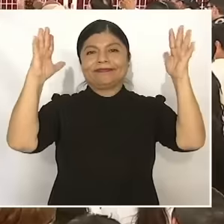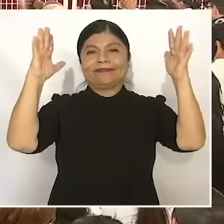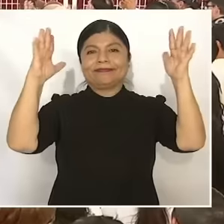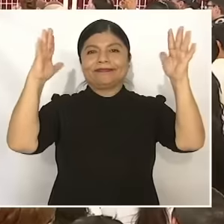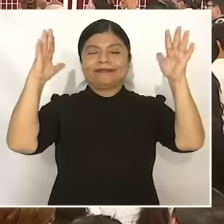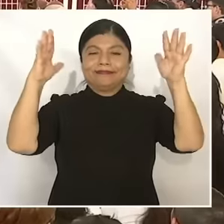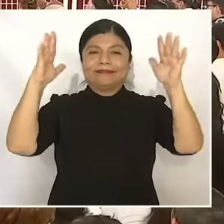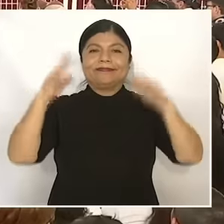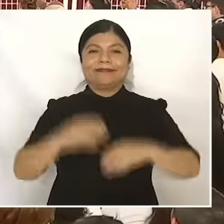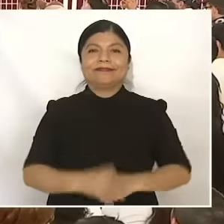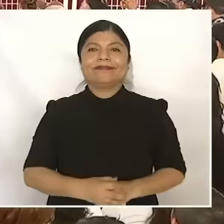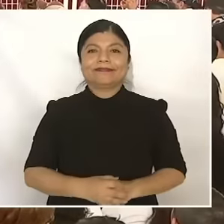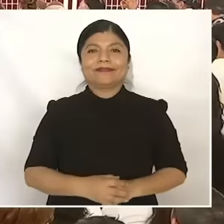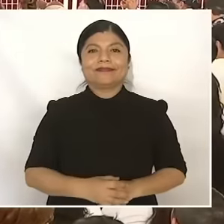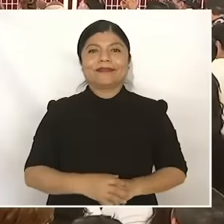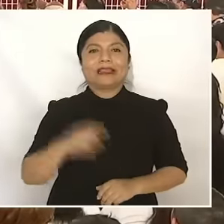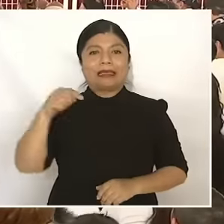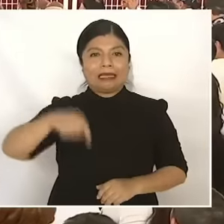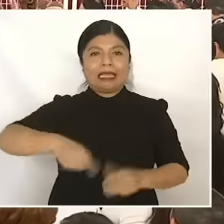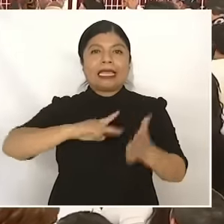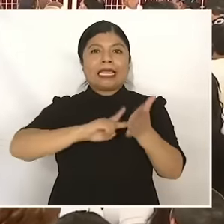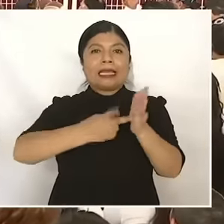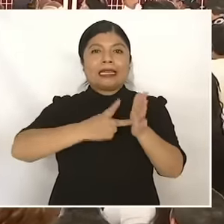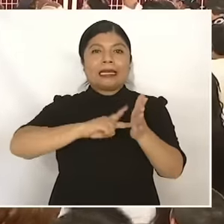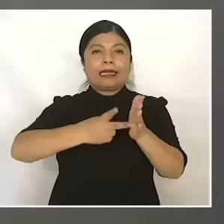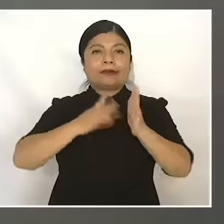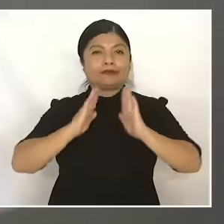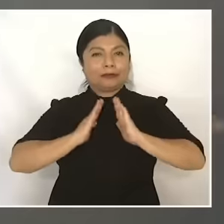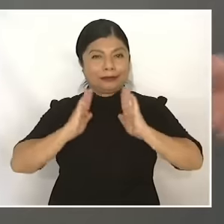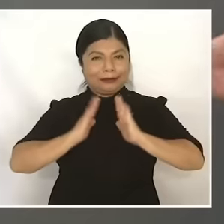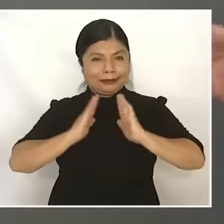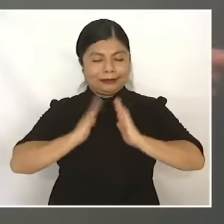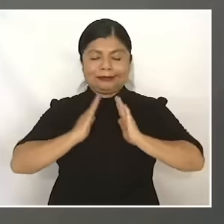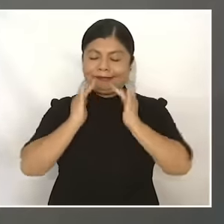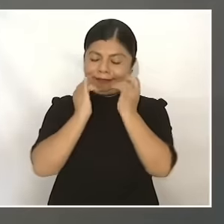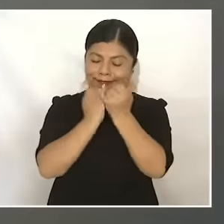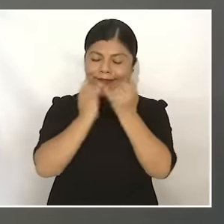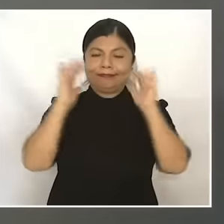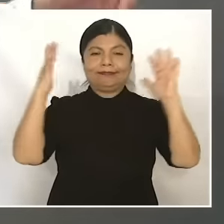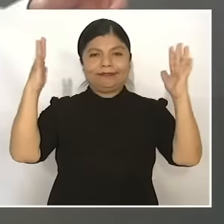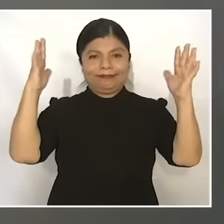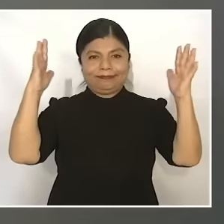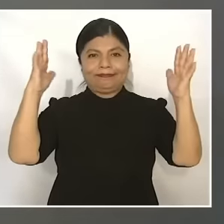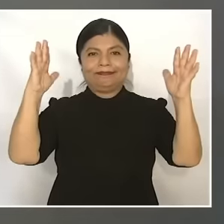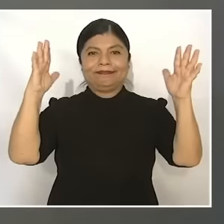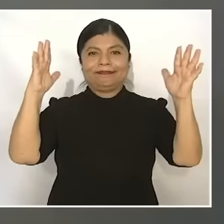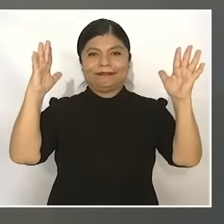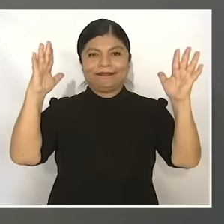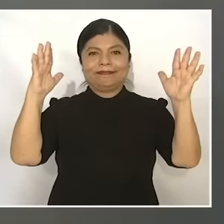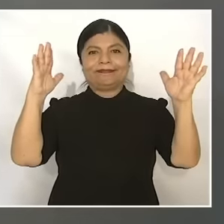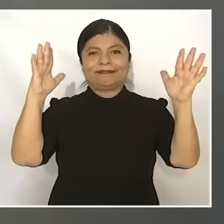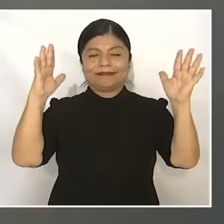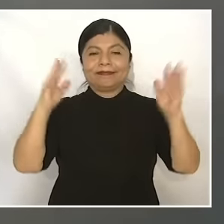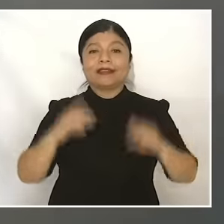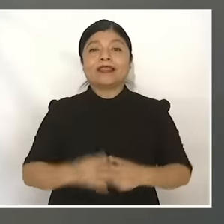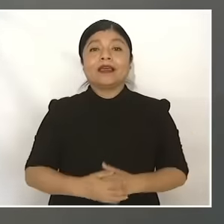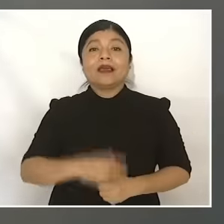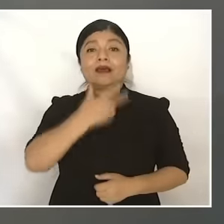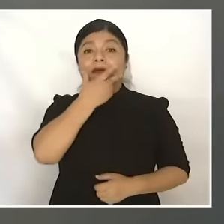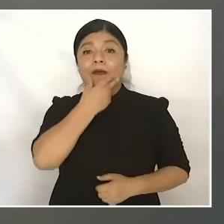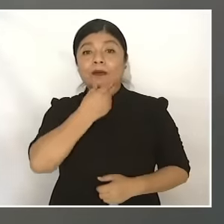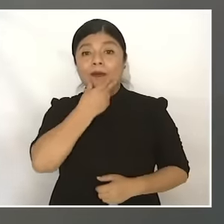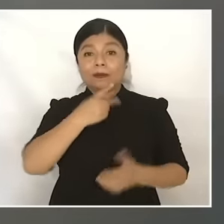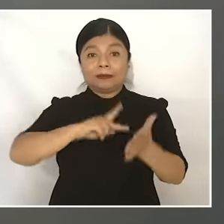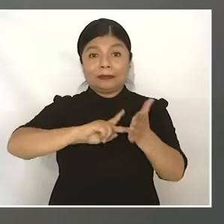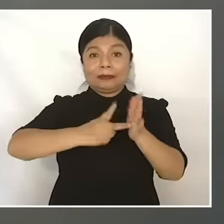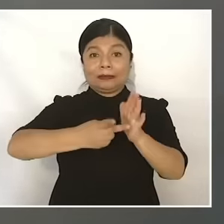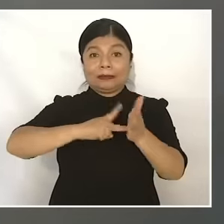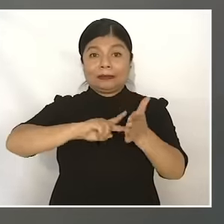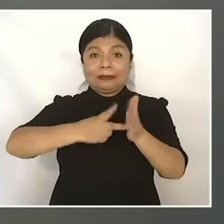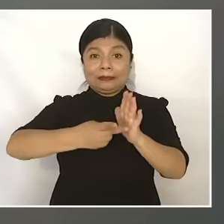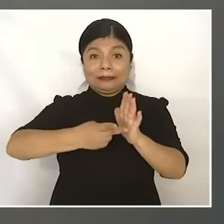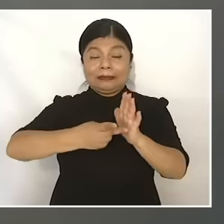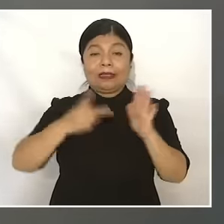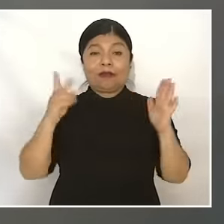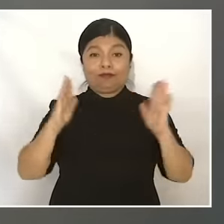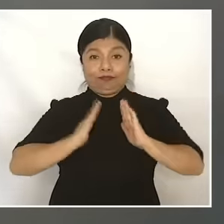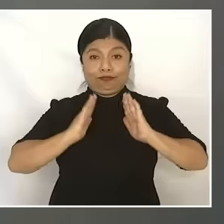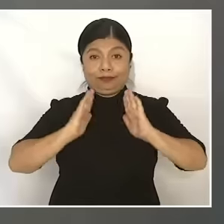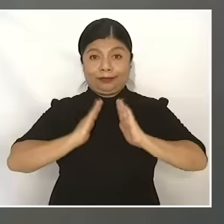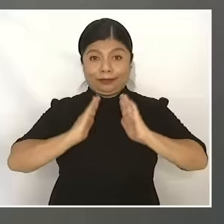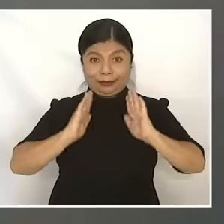for the military engineers That is what the military engineers did the